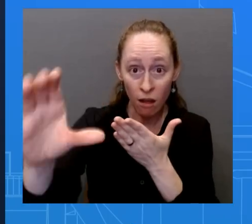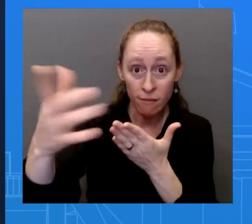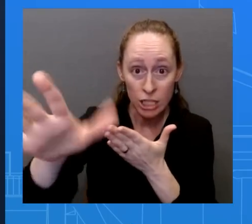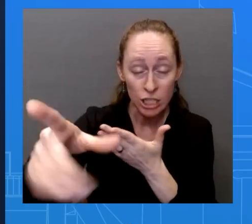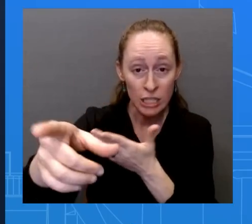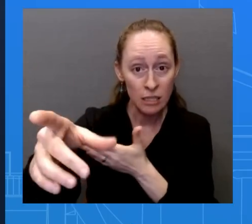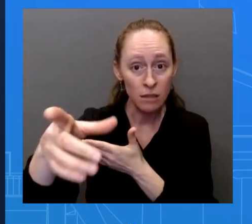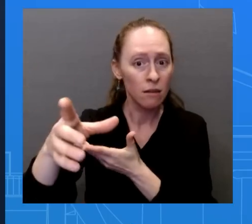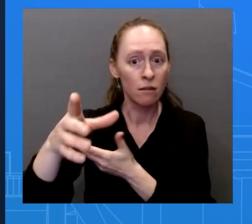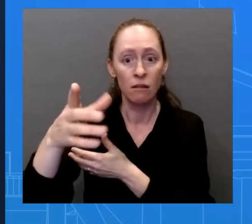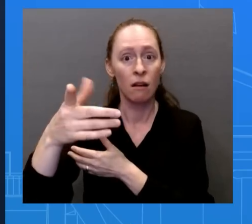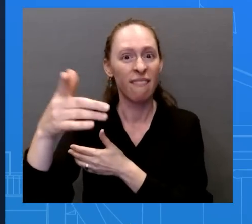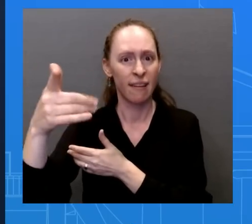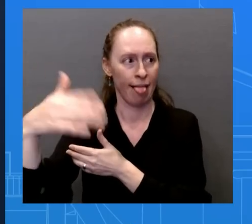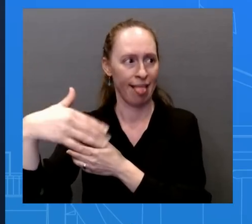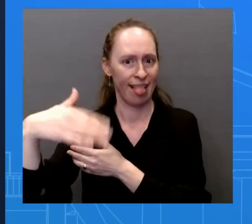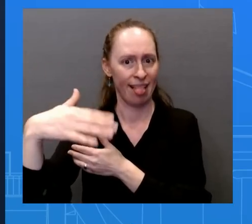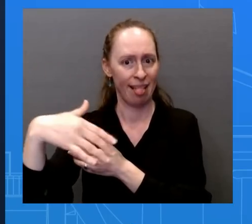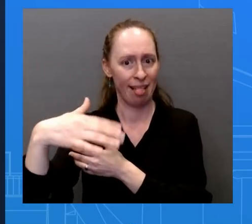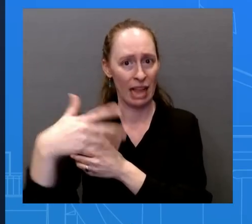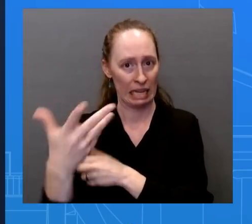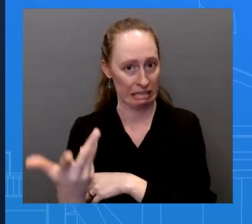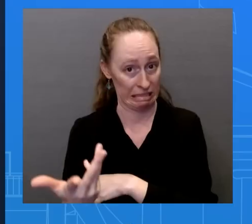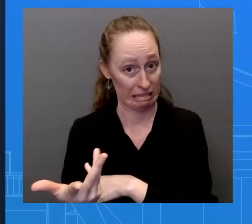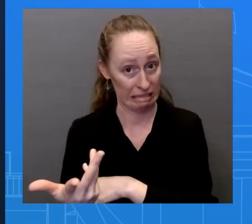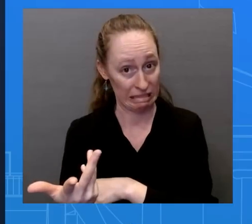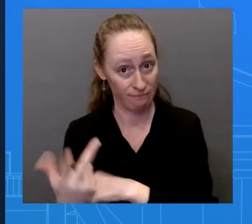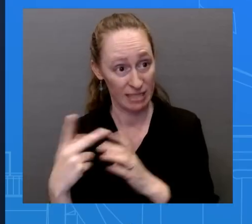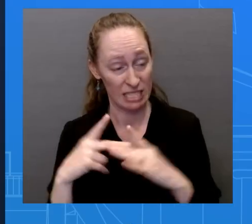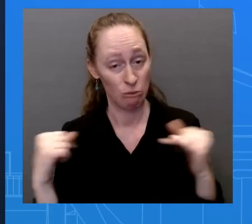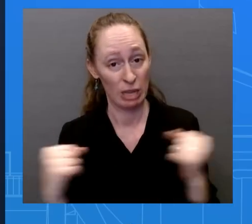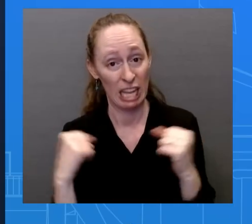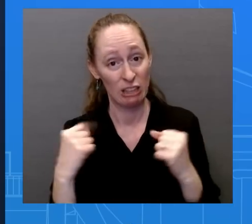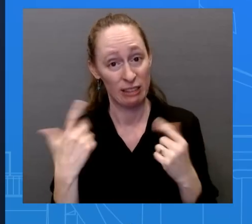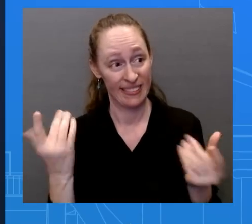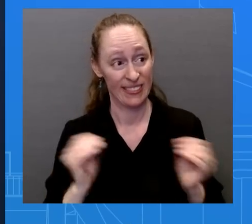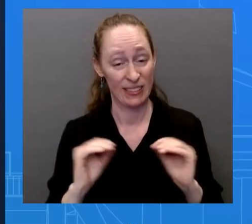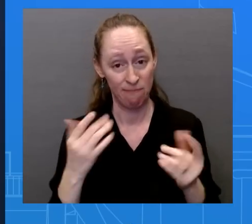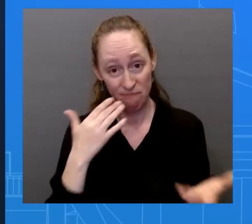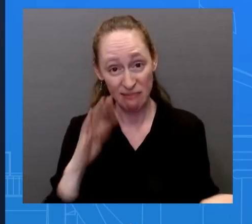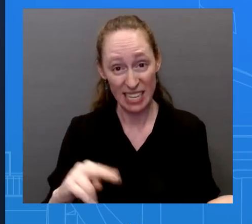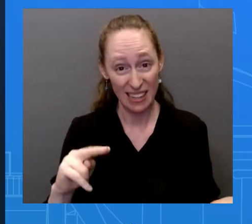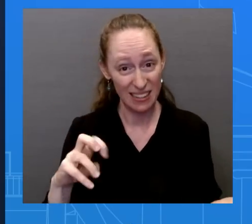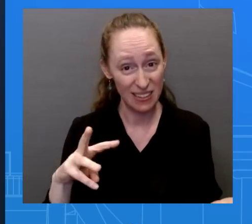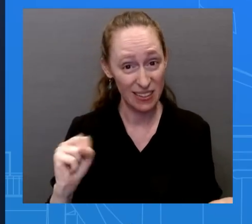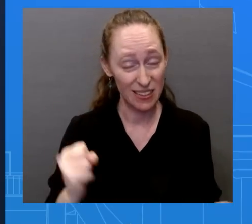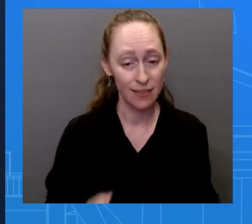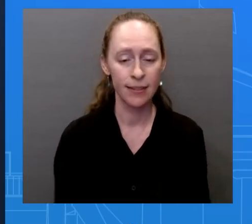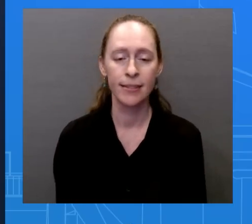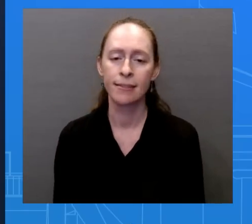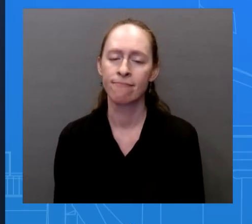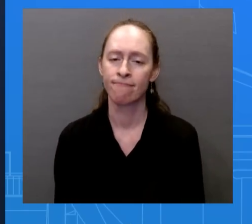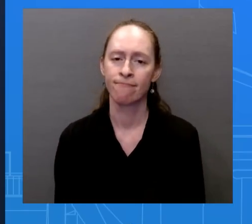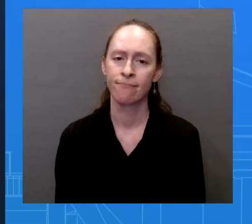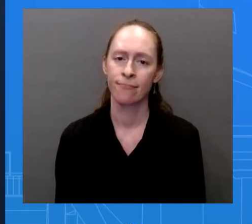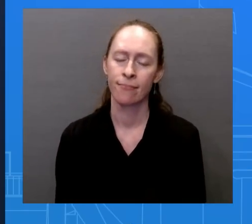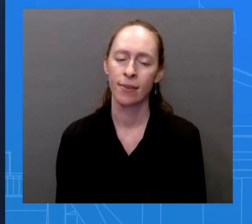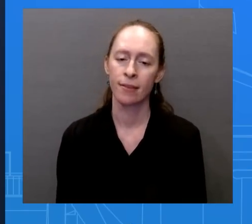has been hampered by that lack of funding, right? And I've been -- I think even from this podium, I've explained that we still went ah- we thought it was incredibly important